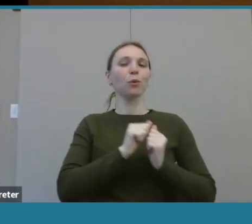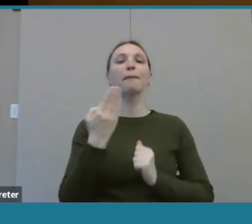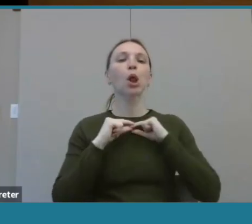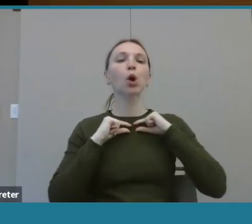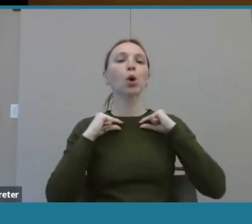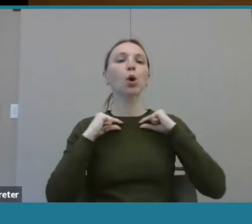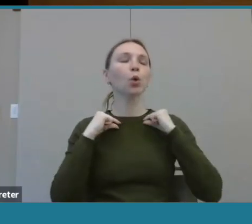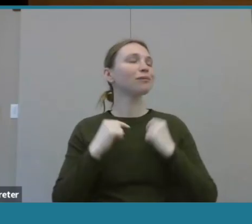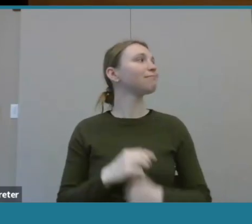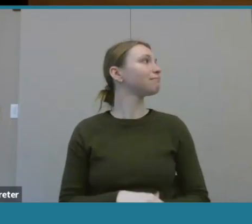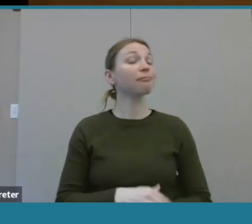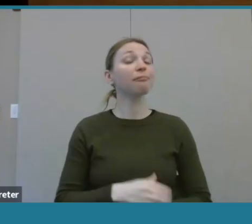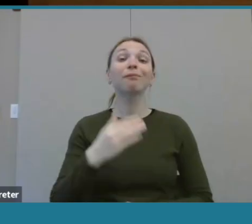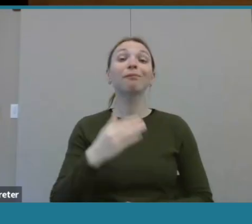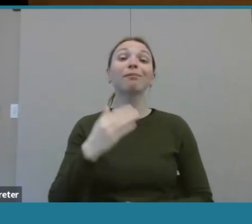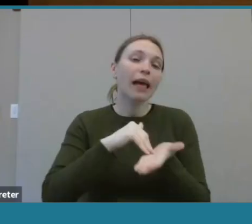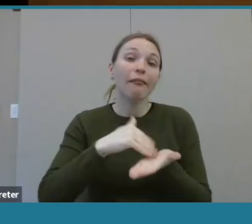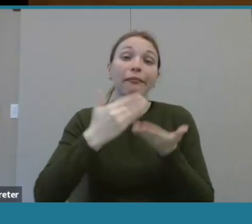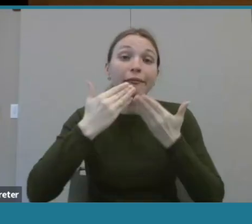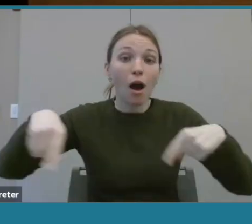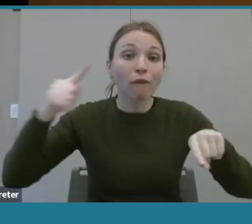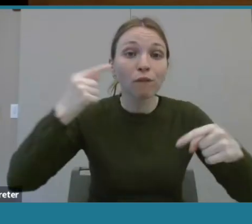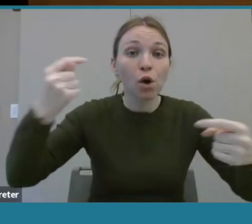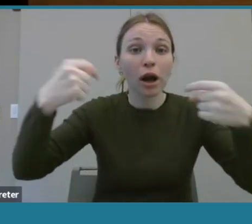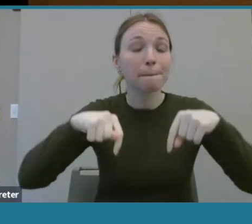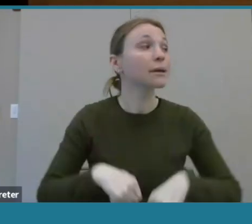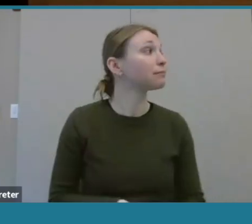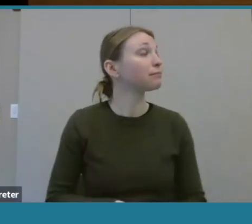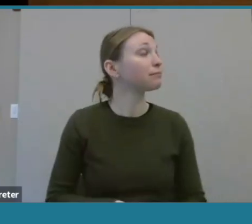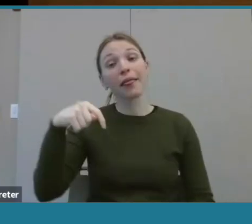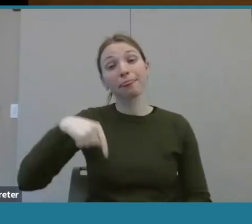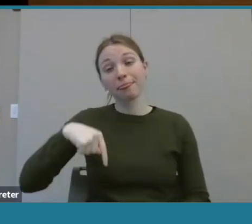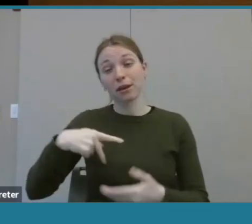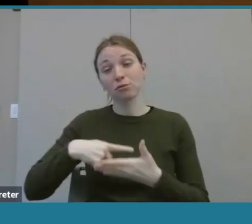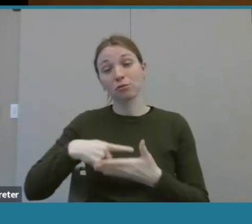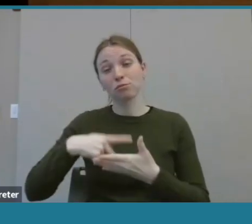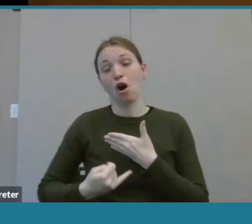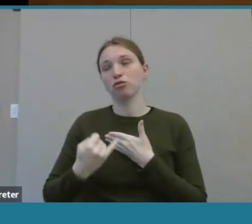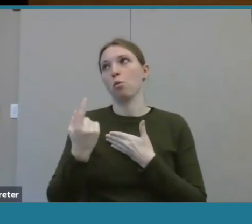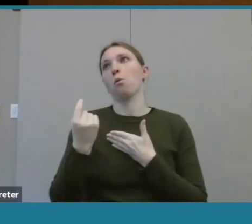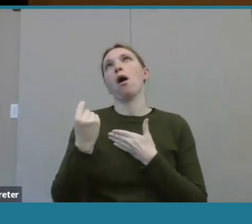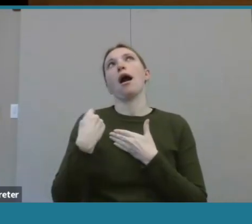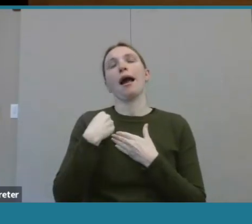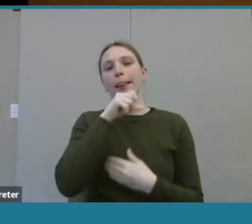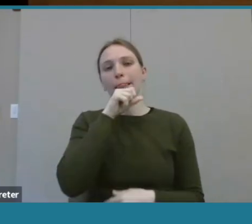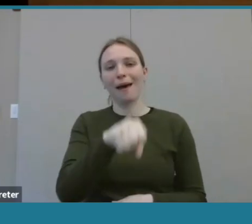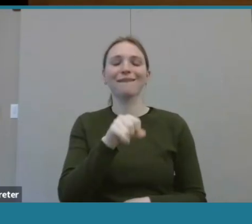Again, thank you for being here. So this project, one of the things that I love about this project and that kind of set it apart was the idea of thinking about accessibility